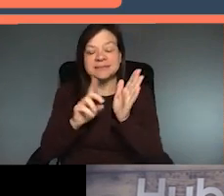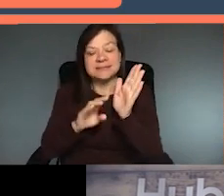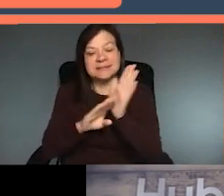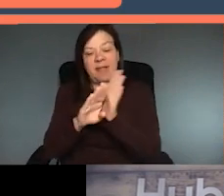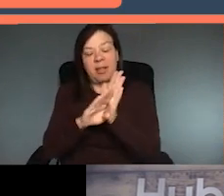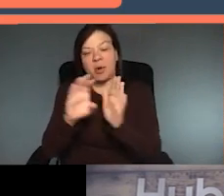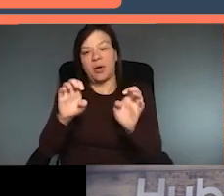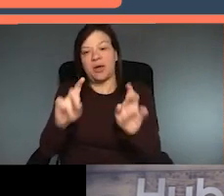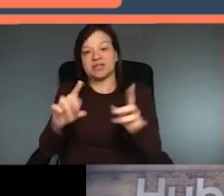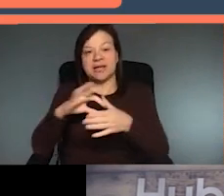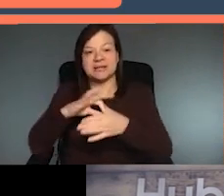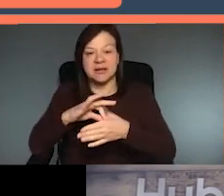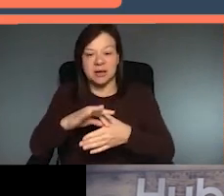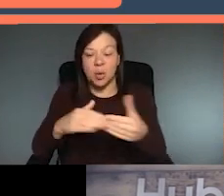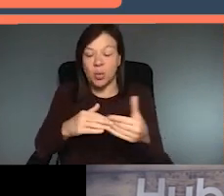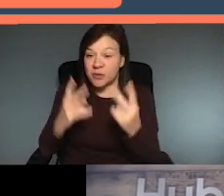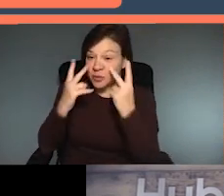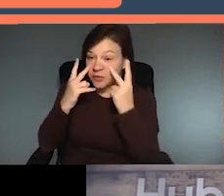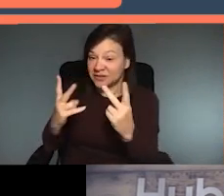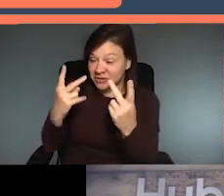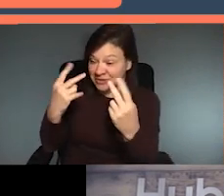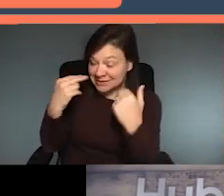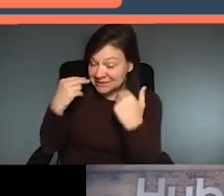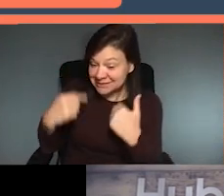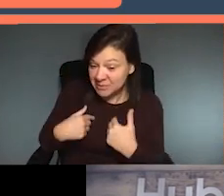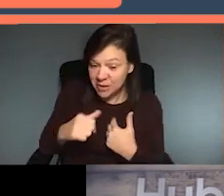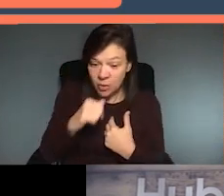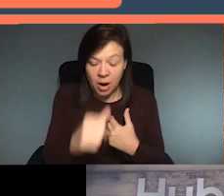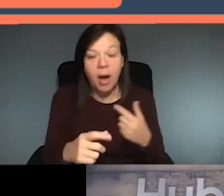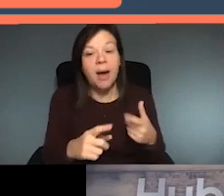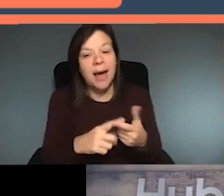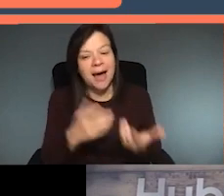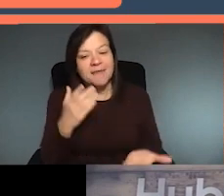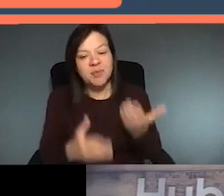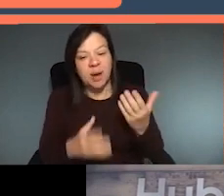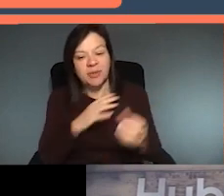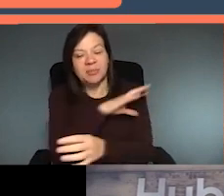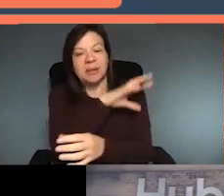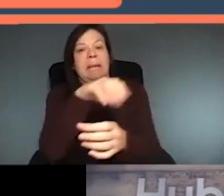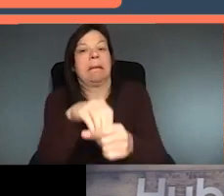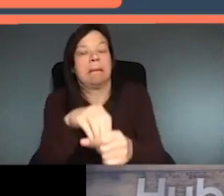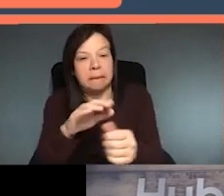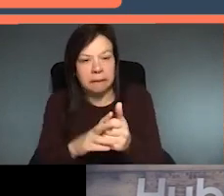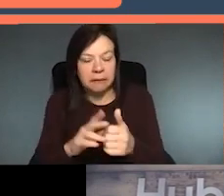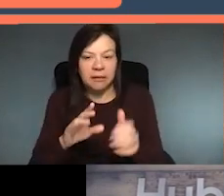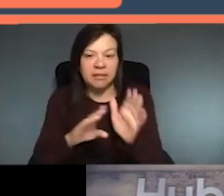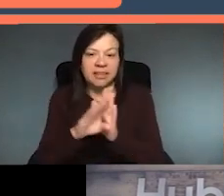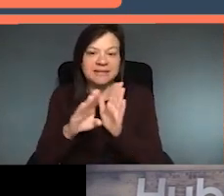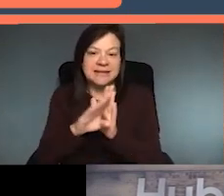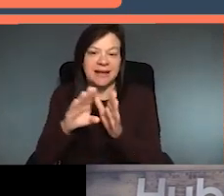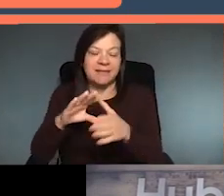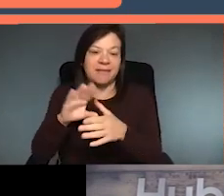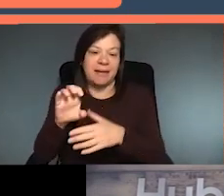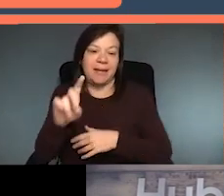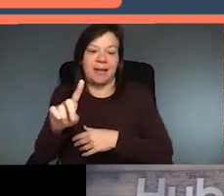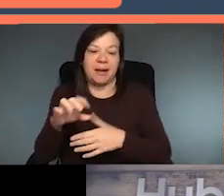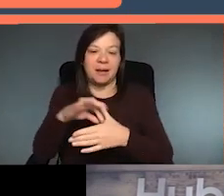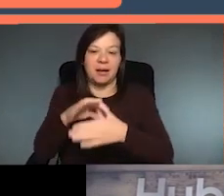VISUALLY SEE ME OR NOT I PROBABLY HAVE BEEN A PART OF THE DEV-ED CONTENT THAT YOU HAVE SEEN.